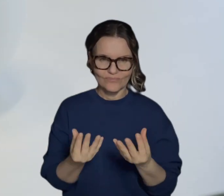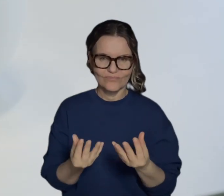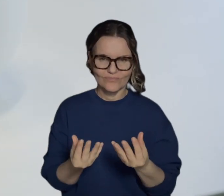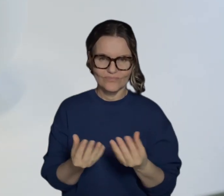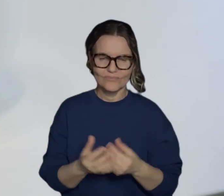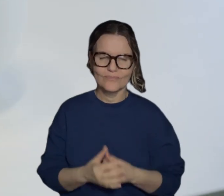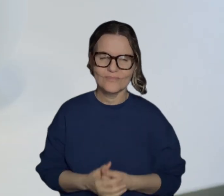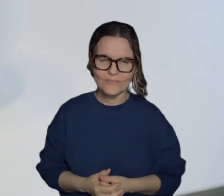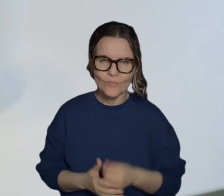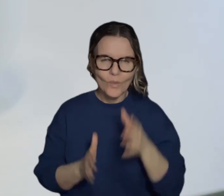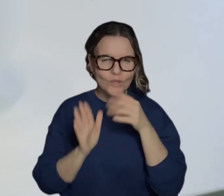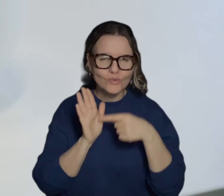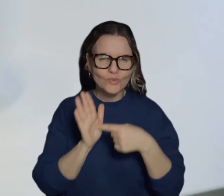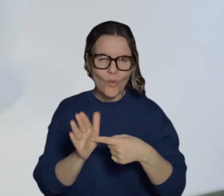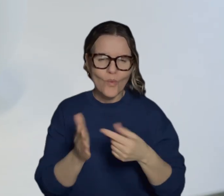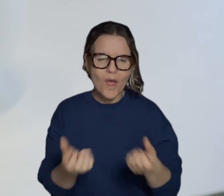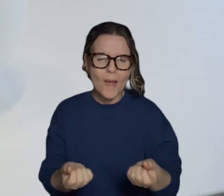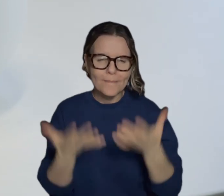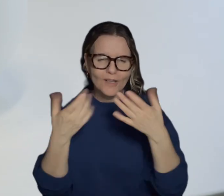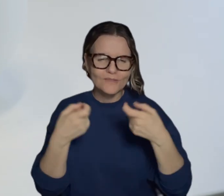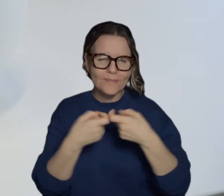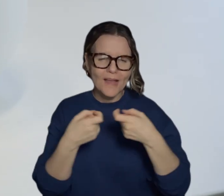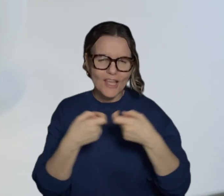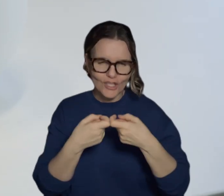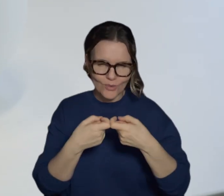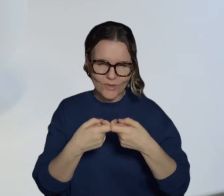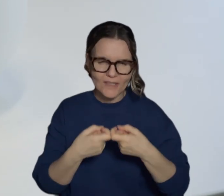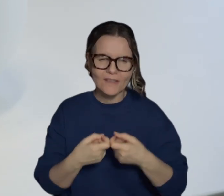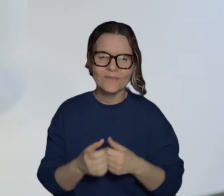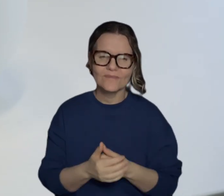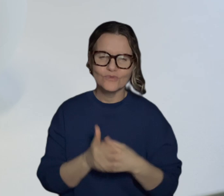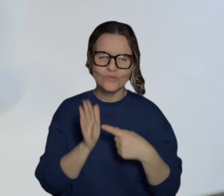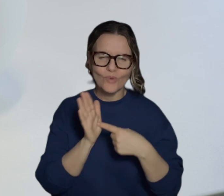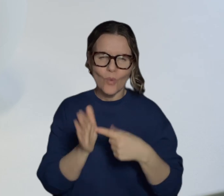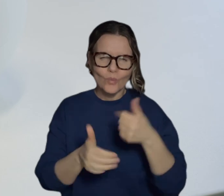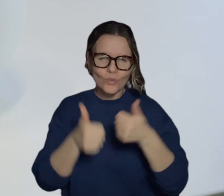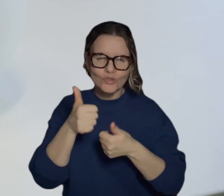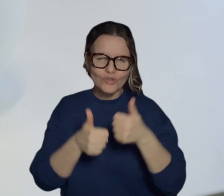starts off in a pause mode you have an indicator for your battery life and a timer in the middle